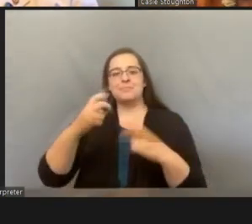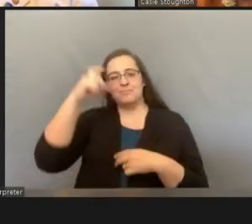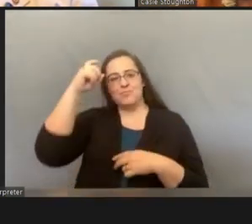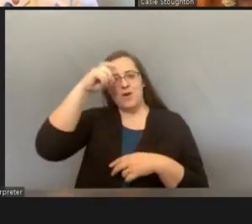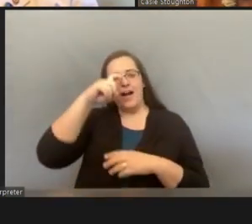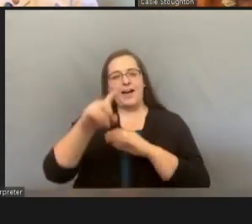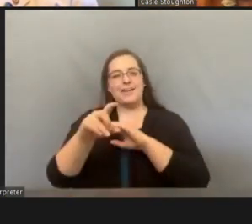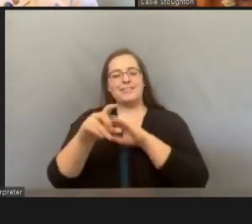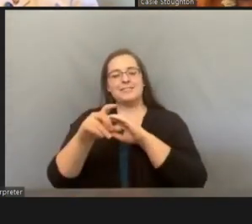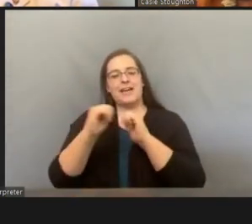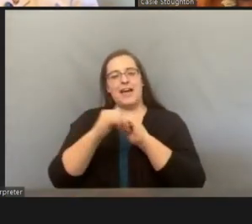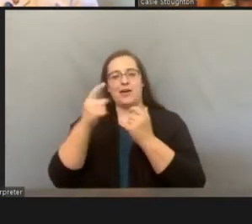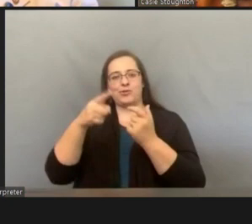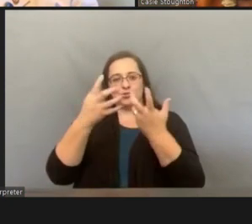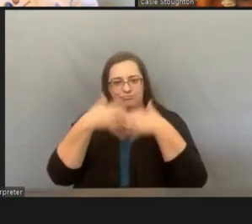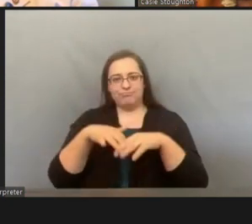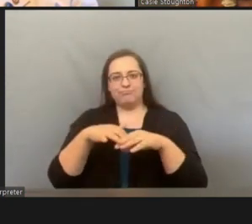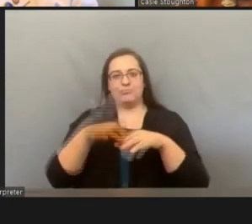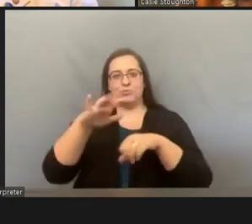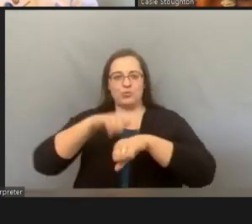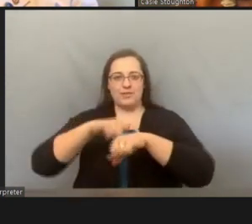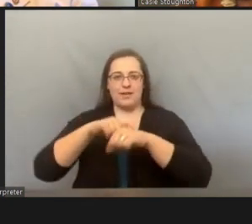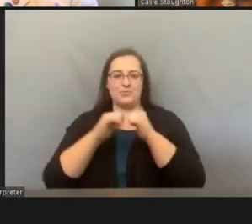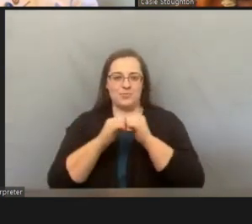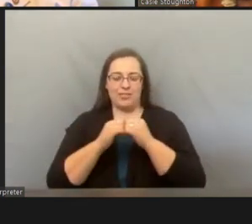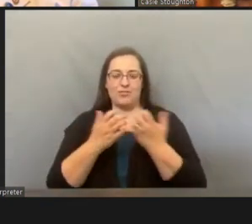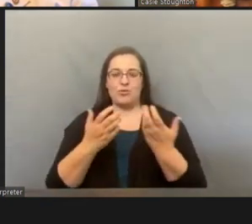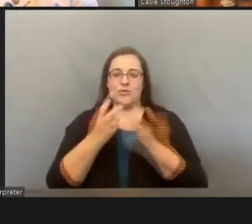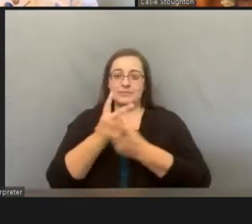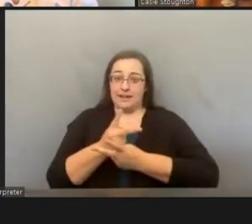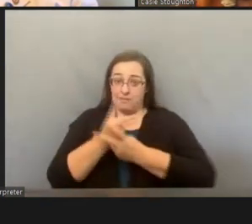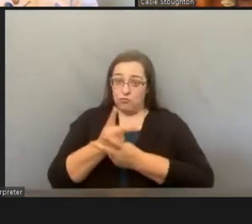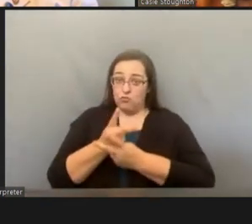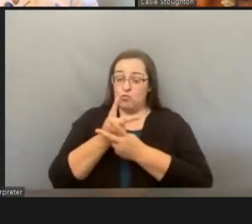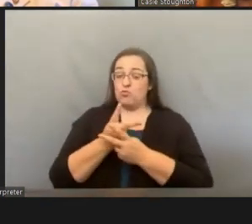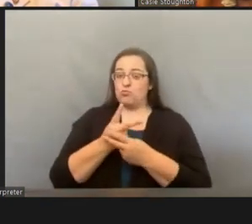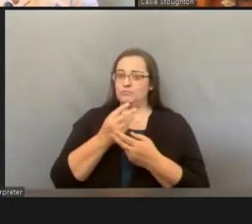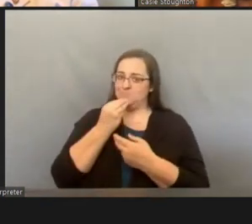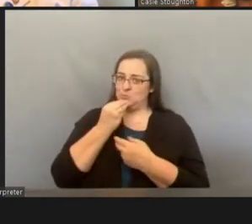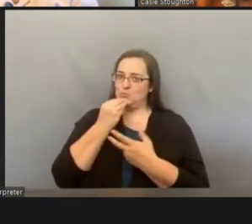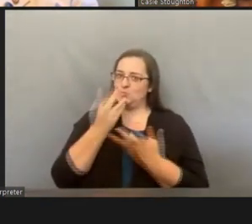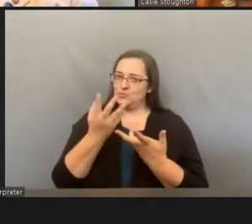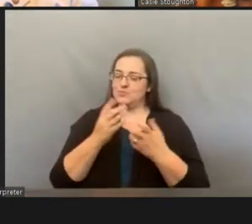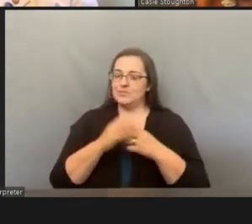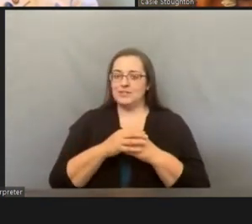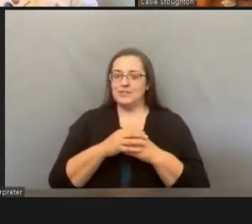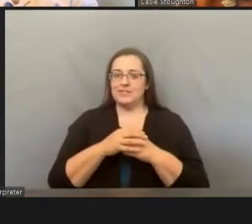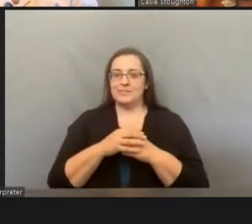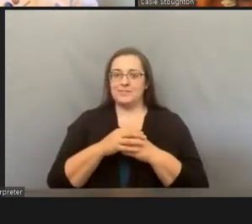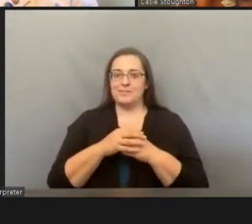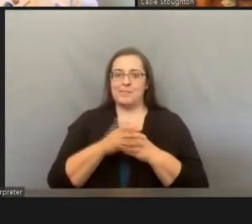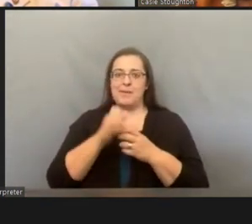TABLE FROM SOMEONE LIKE THE BARBECUE OR OUTDOOR PICNIC.